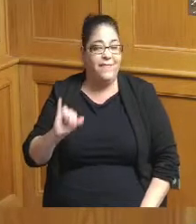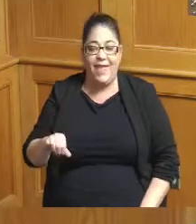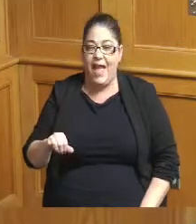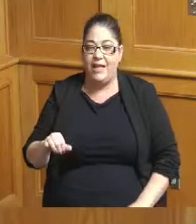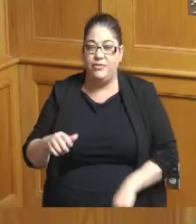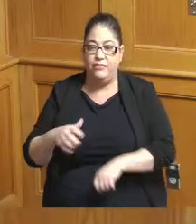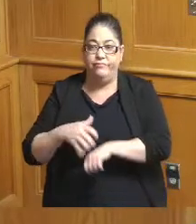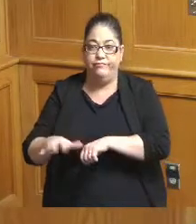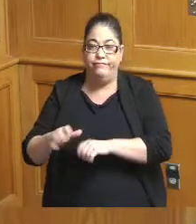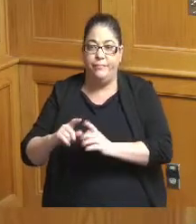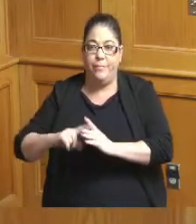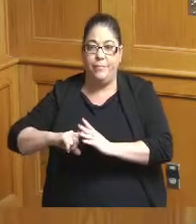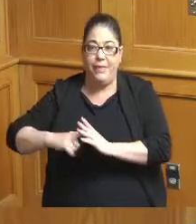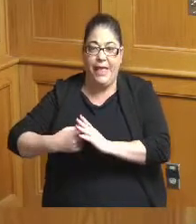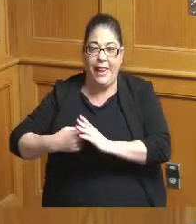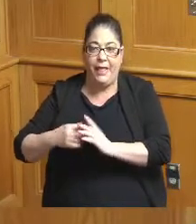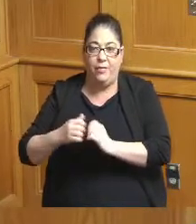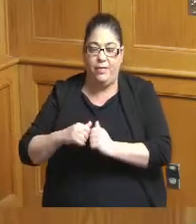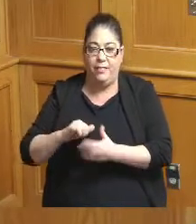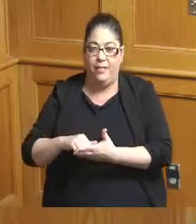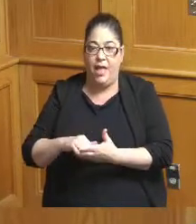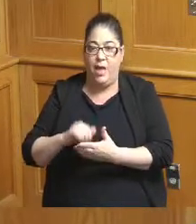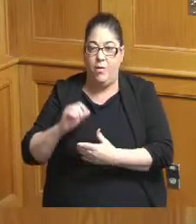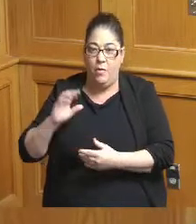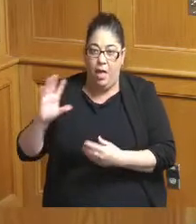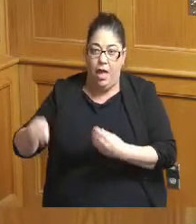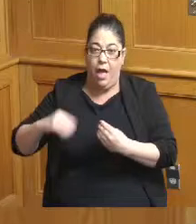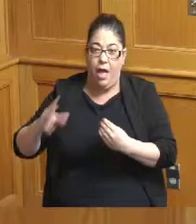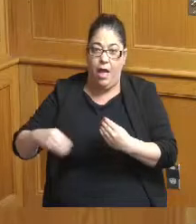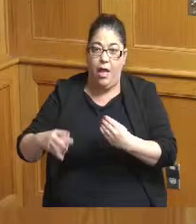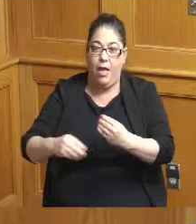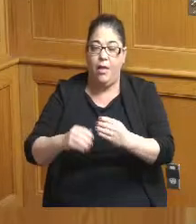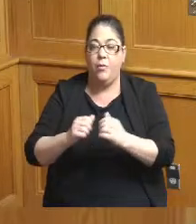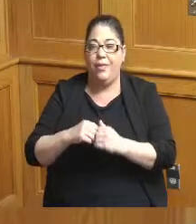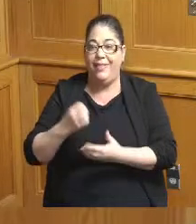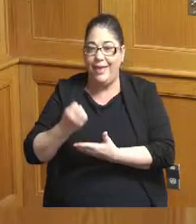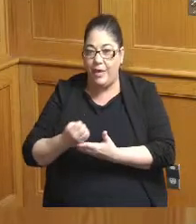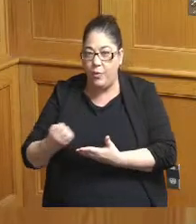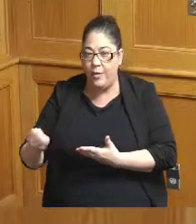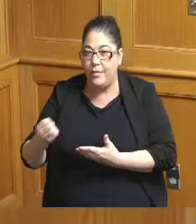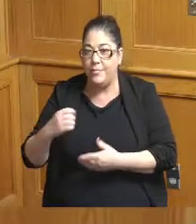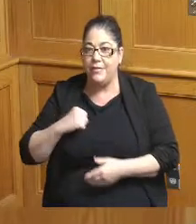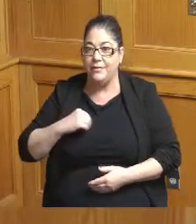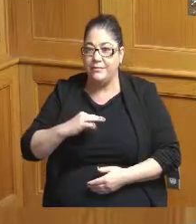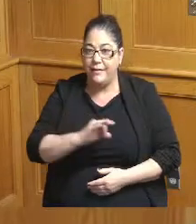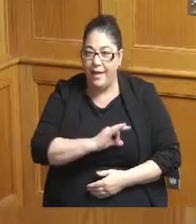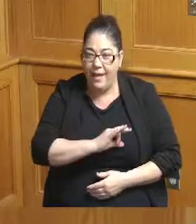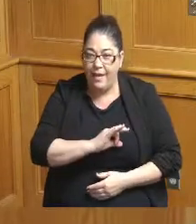you know with all the things that are going around us with equipment and Staffing and and I think